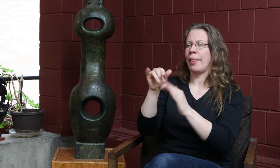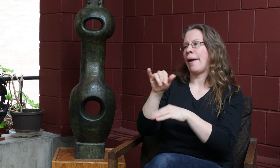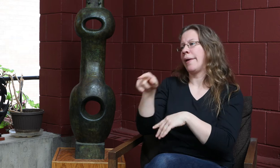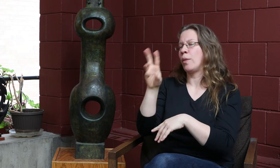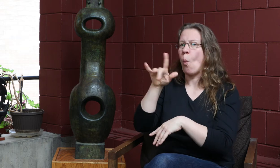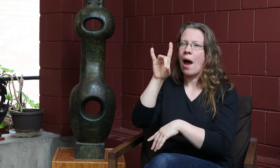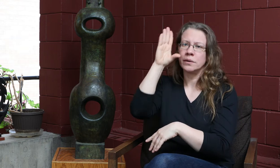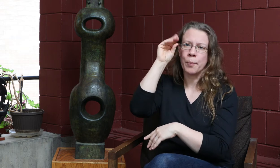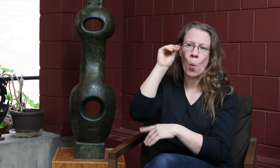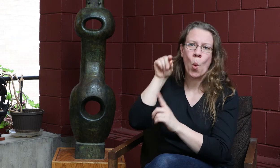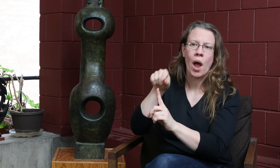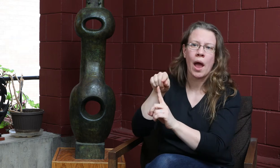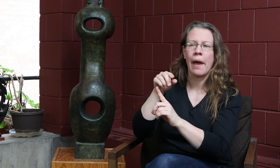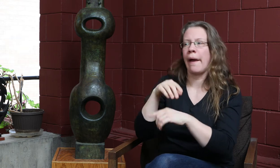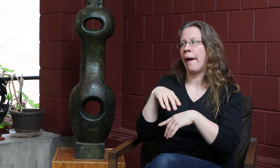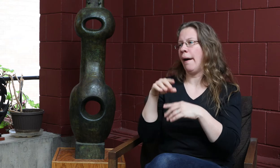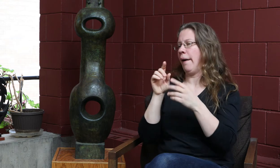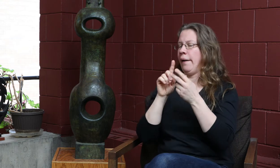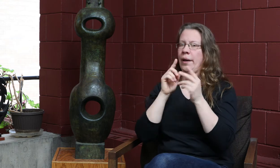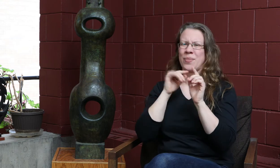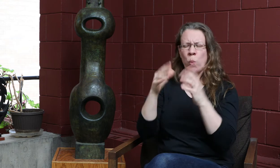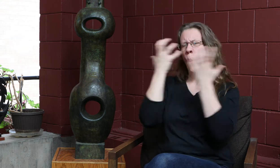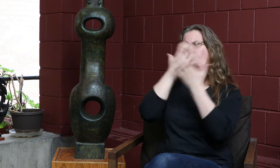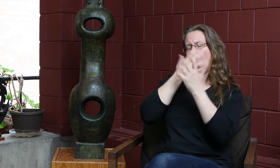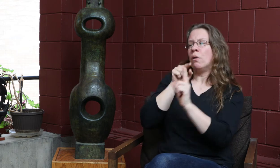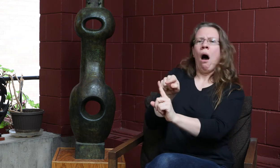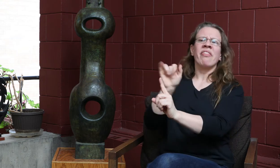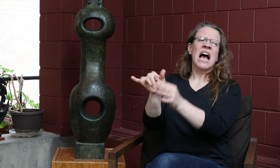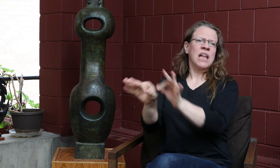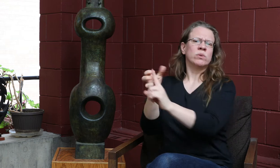For example, Wild Boy, where it was a shock factor, a clear example of language deprivation.